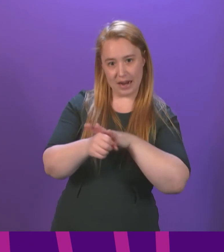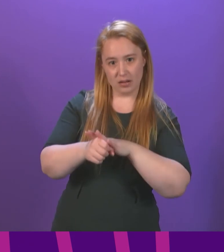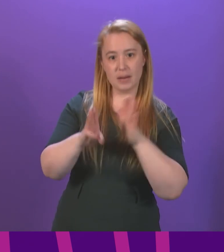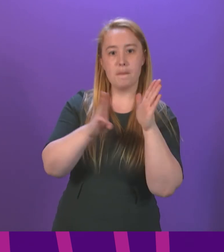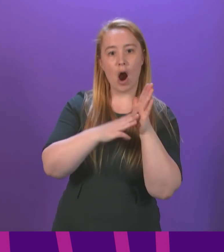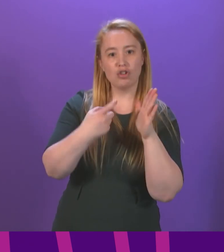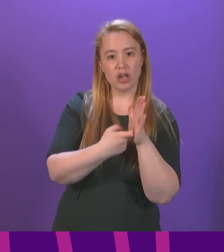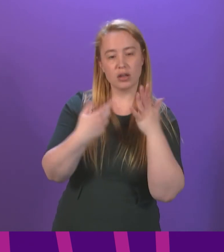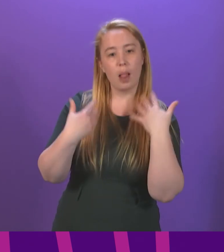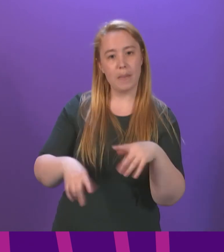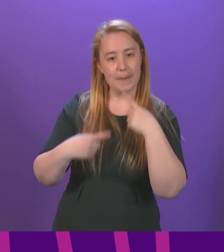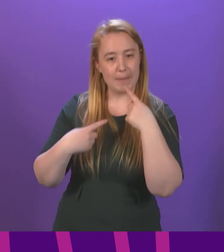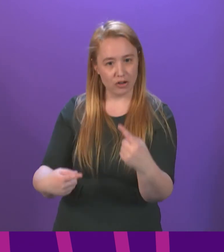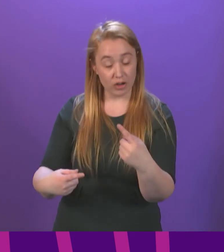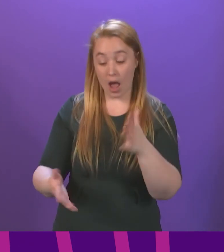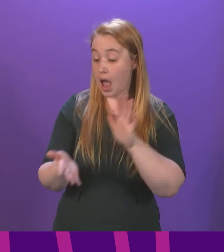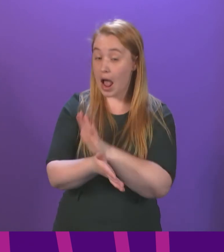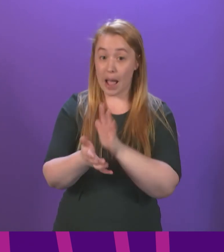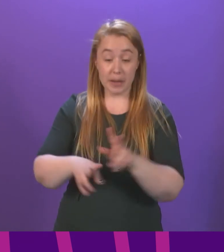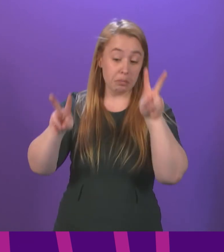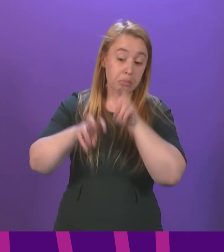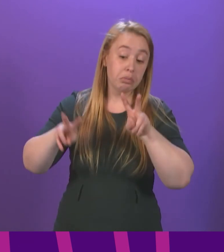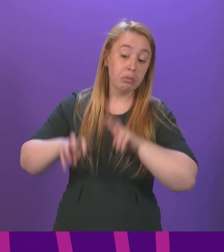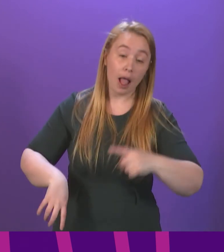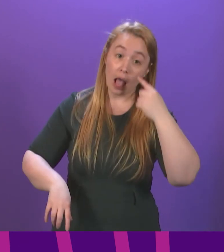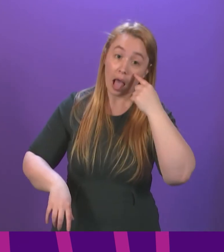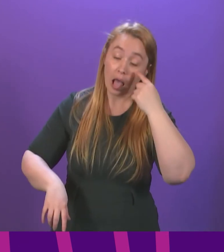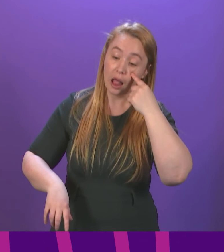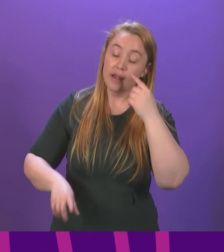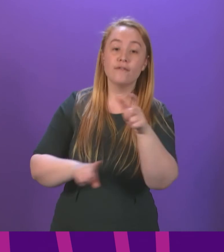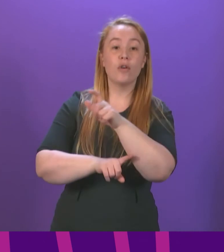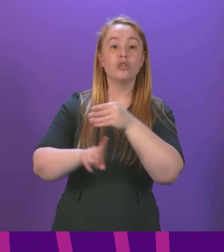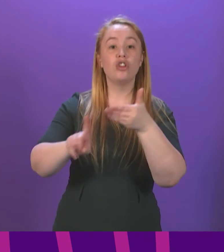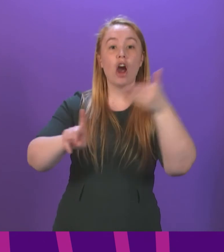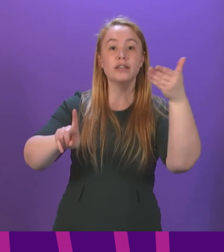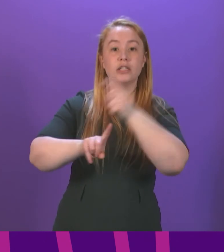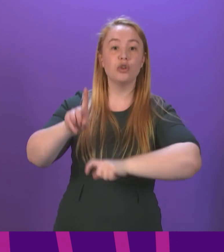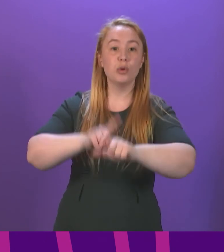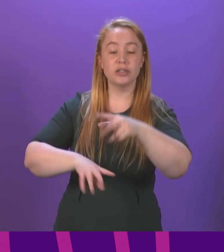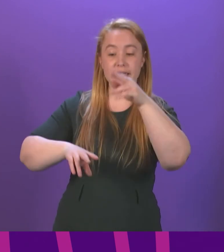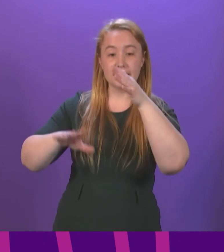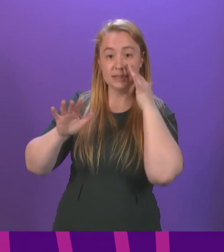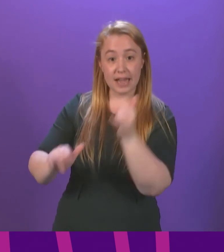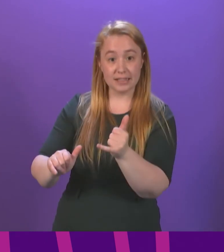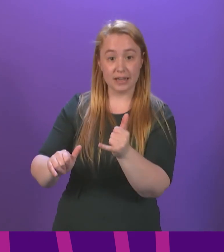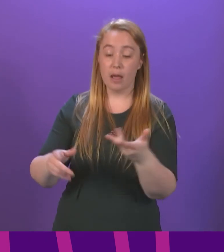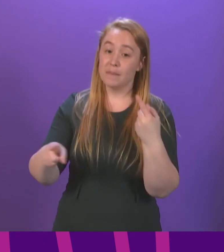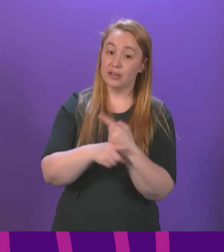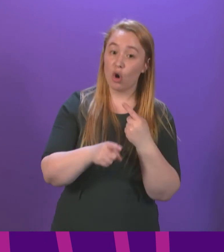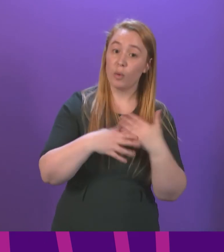I am more than happy to look at all the other areas that Mark Ruskell talked about. As part of our targeted community testing, we have been discussing with health boards and local